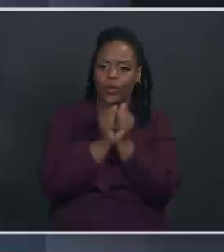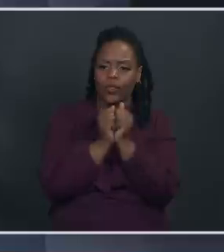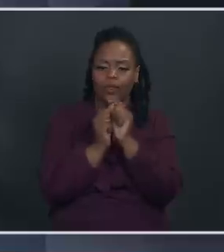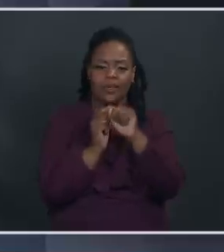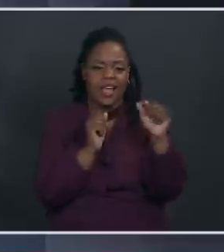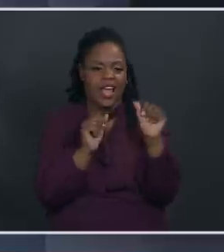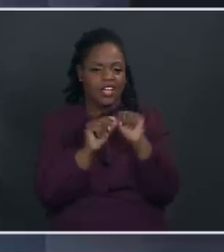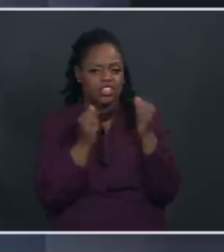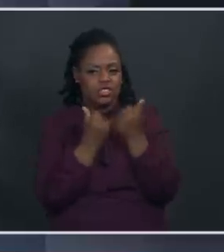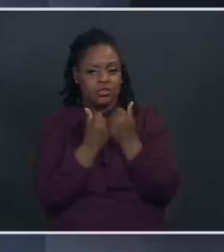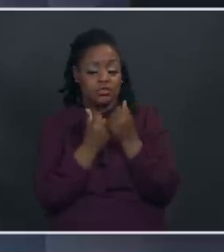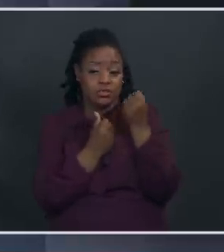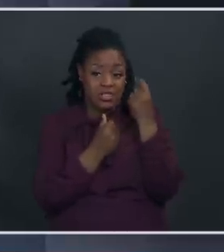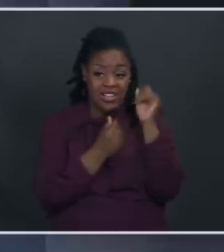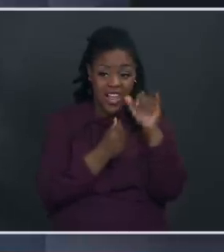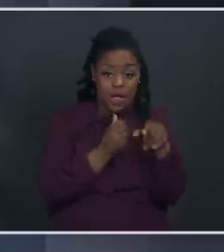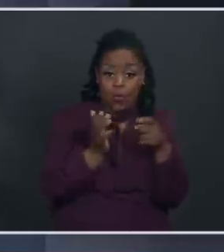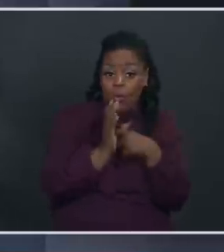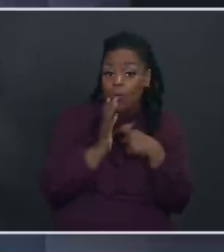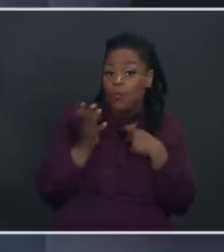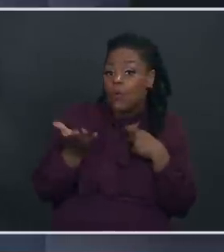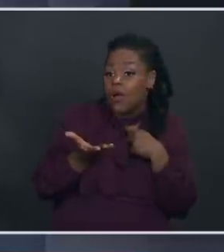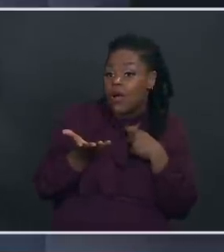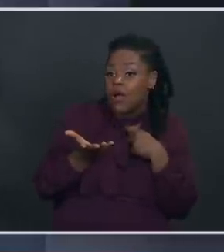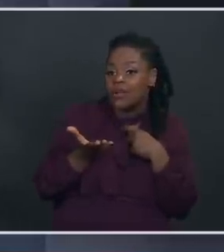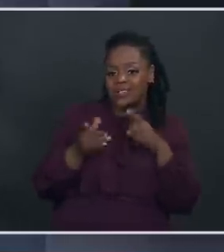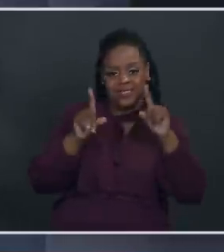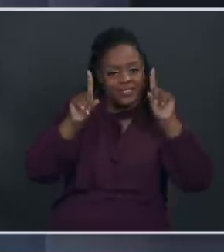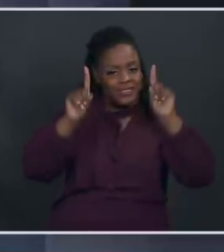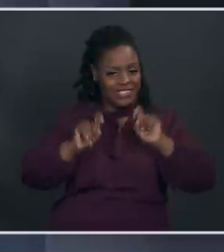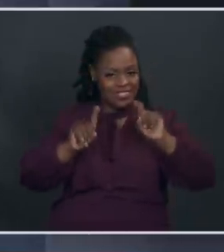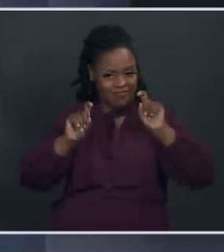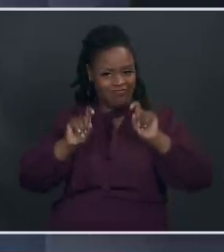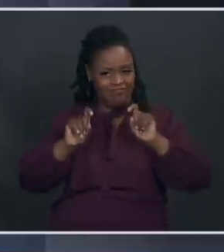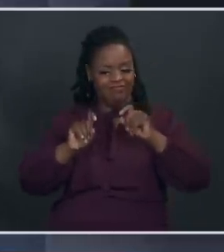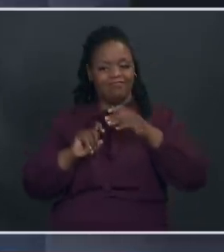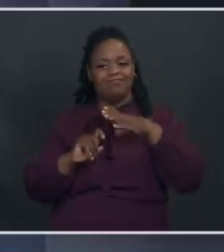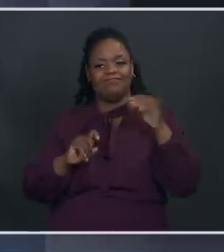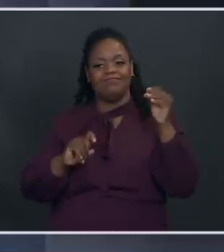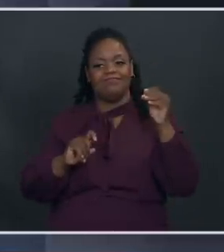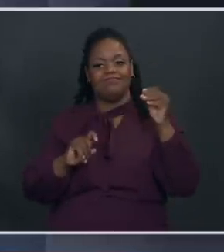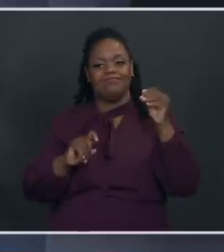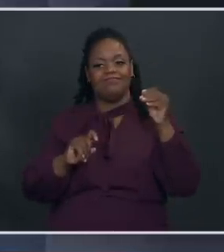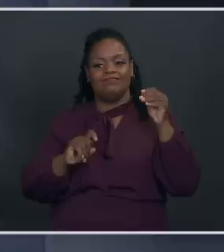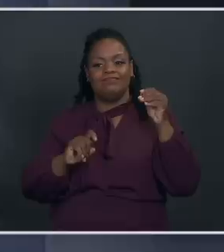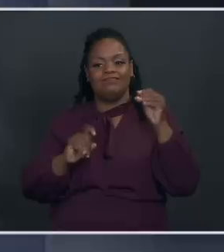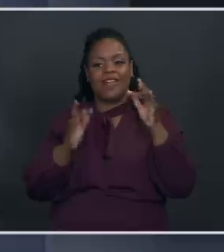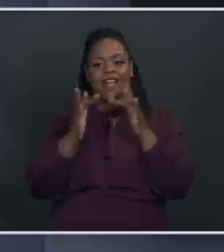that's going to require testing materials, support for contact tracing, vaccinations for teachers